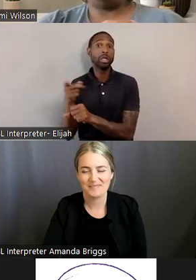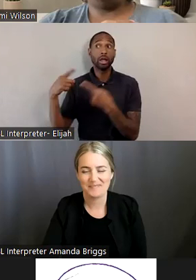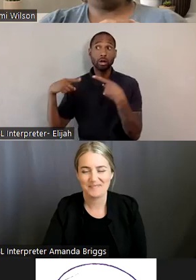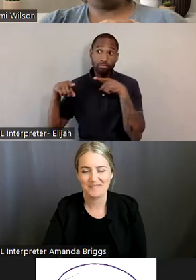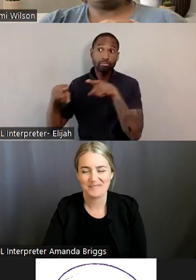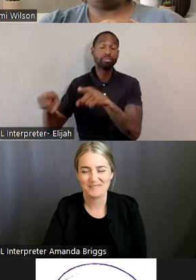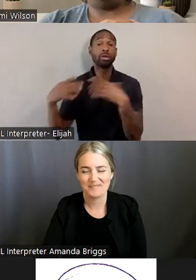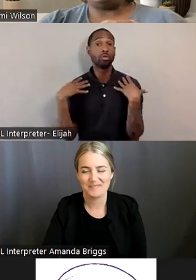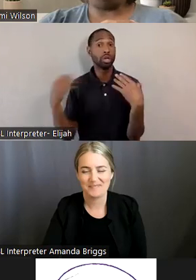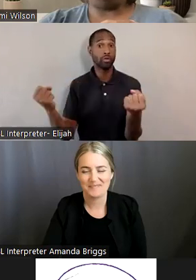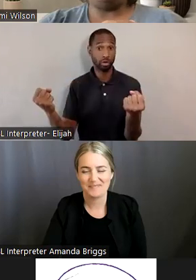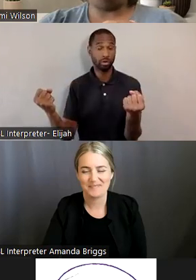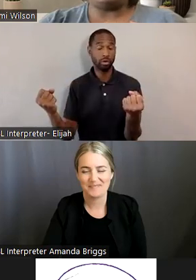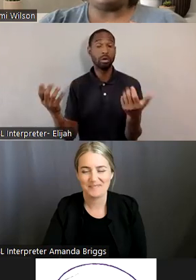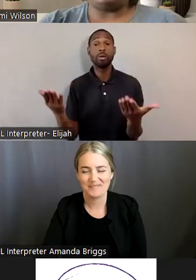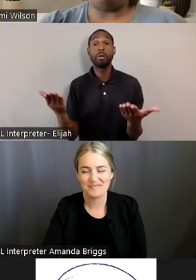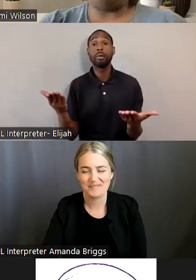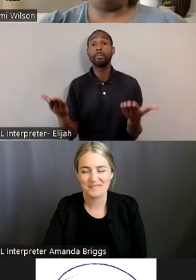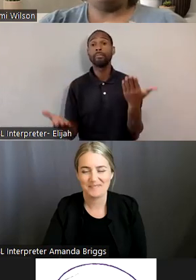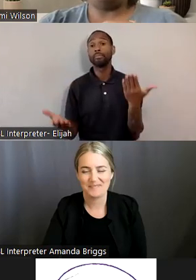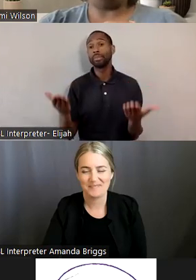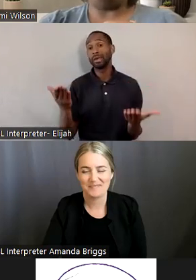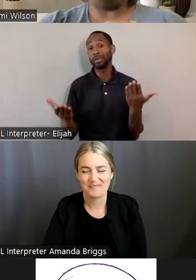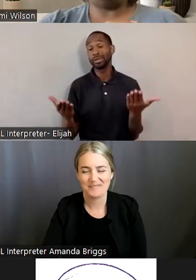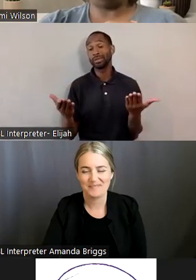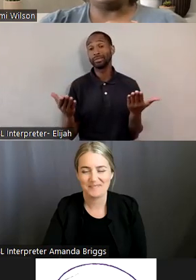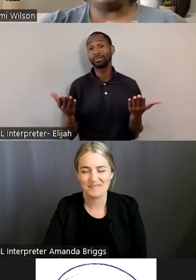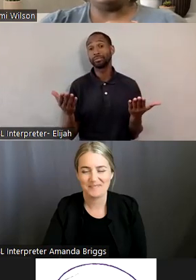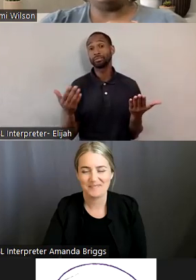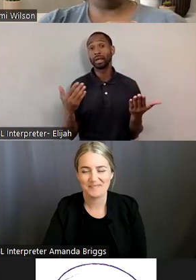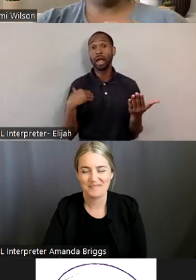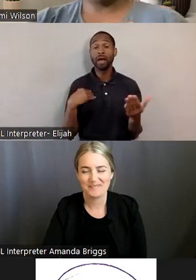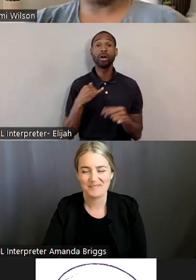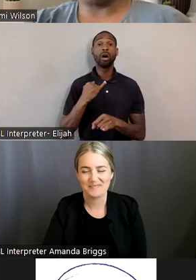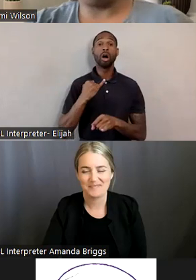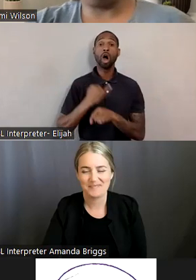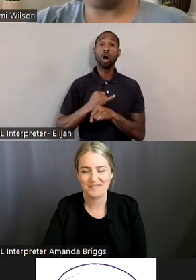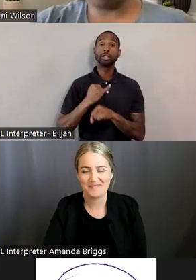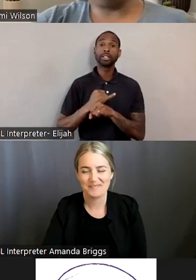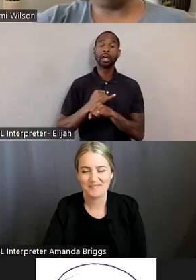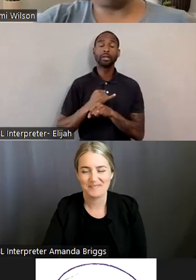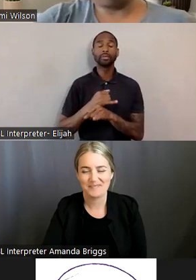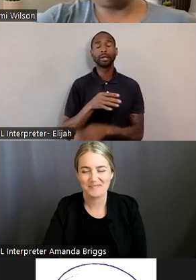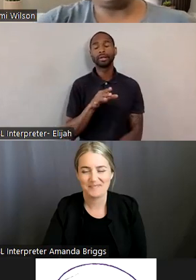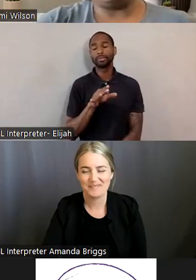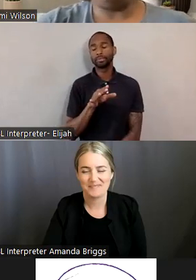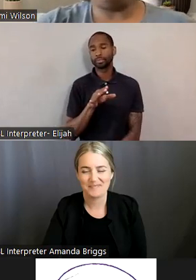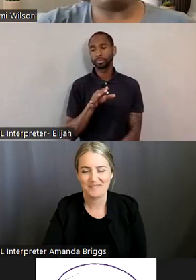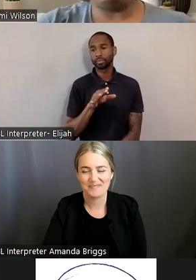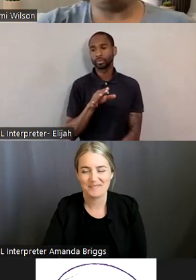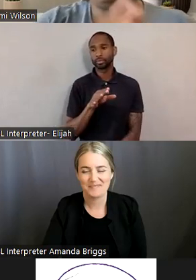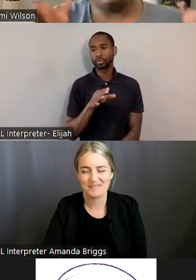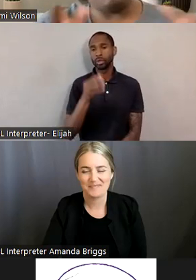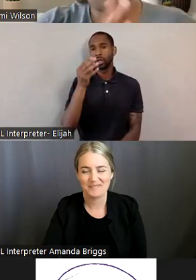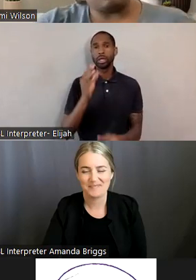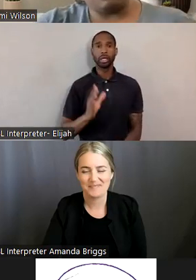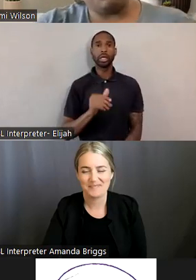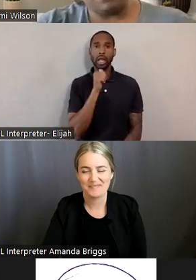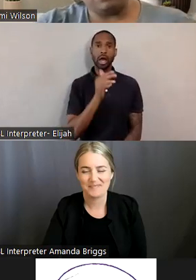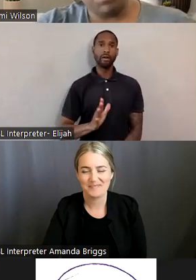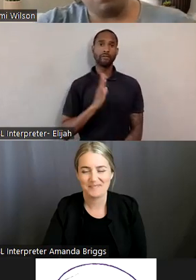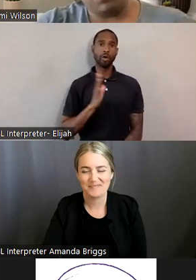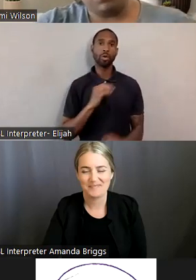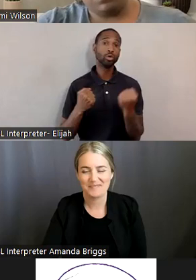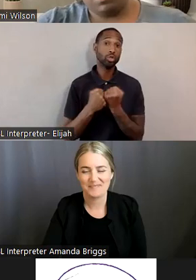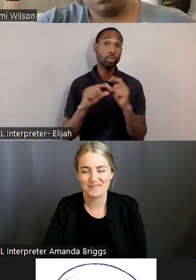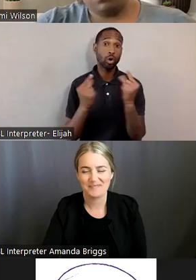And maybe even have an onsite, like informal support group for those people who